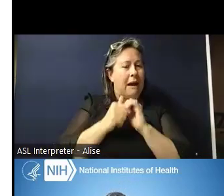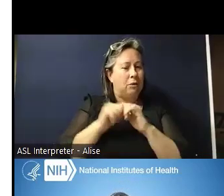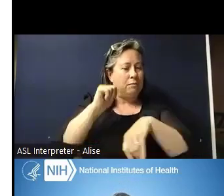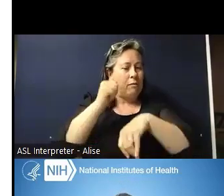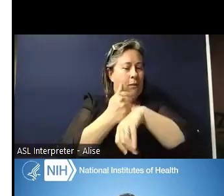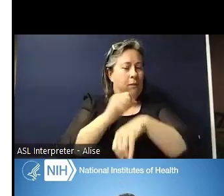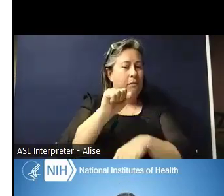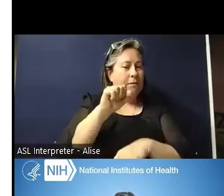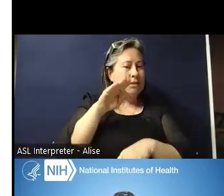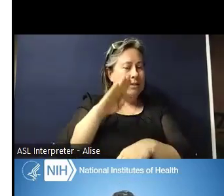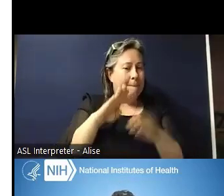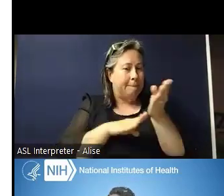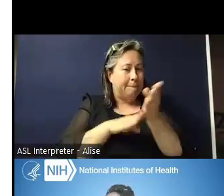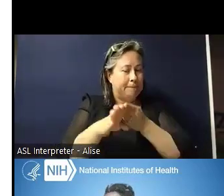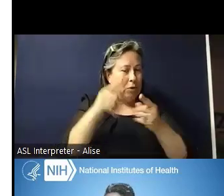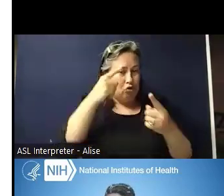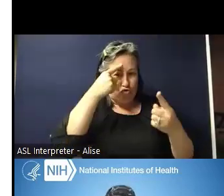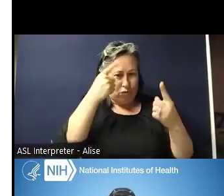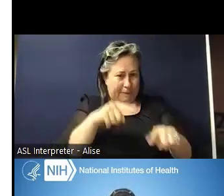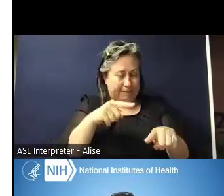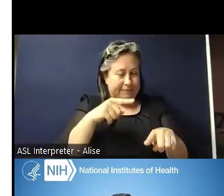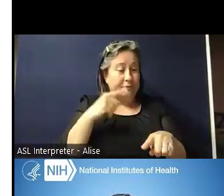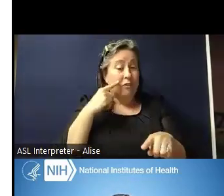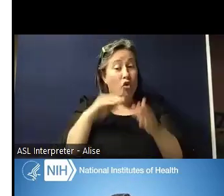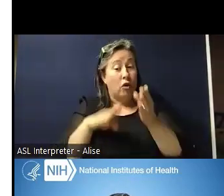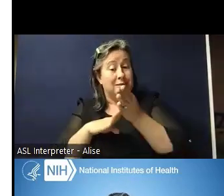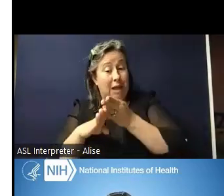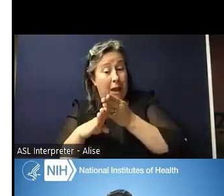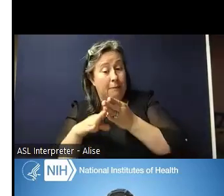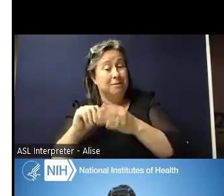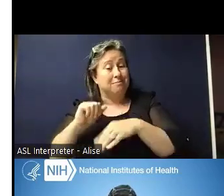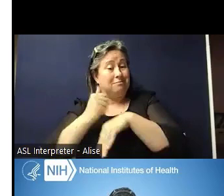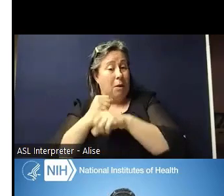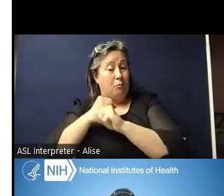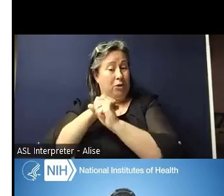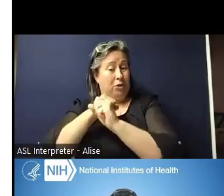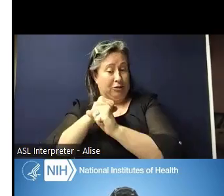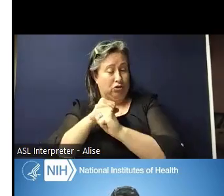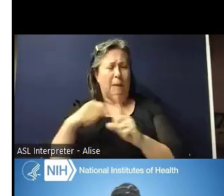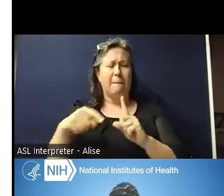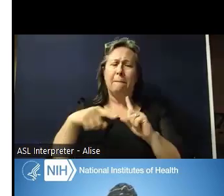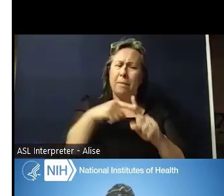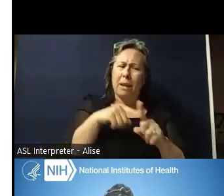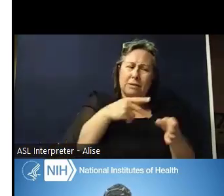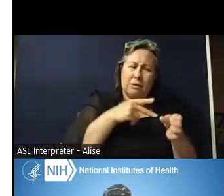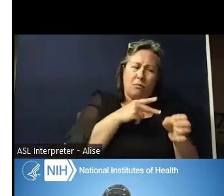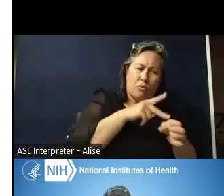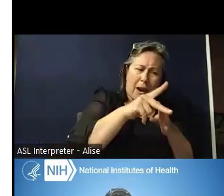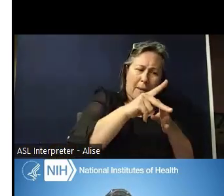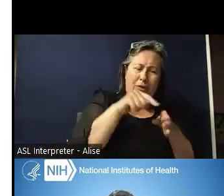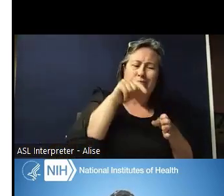in order for the subs to be protected as well as the primary recipient to be protected